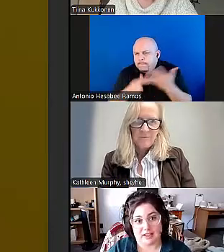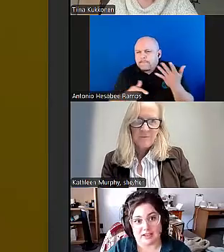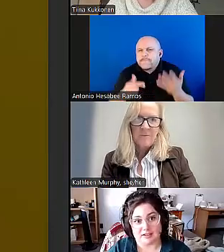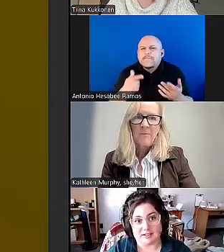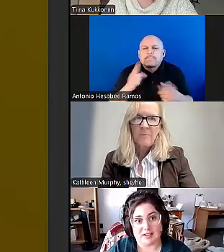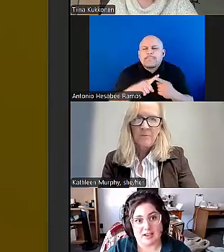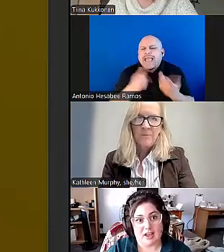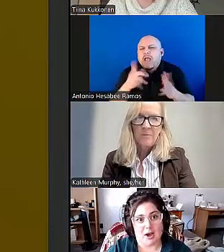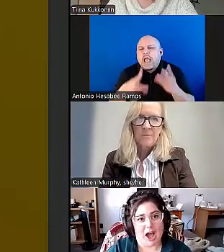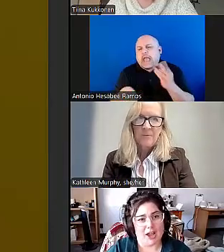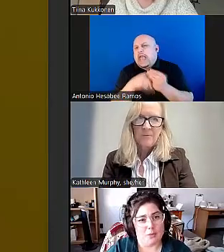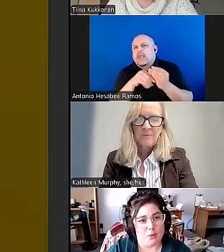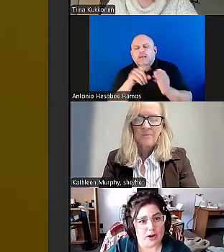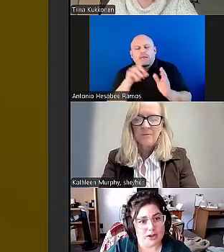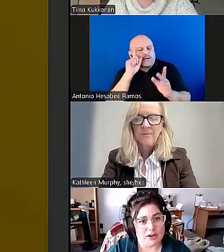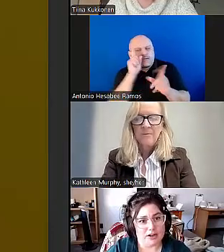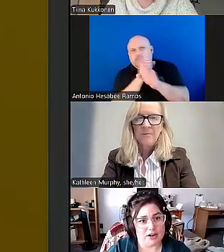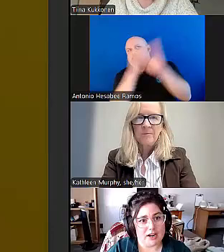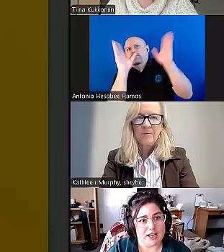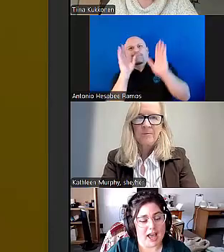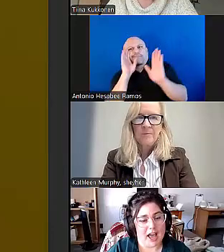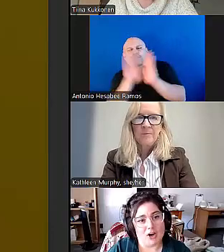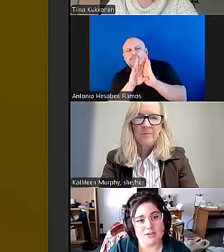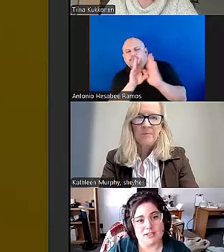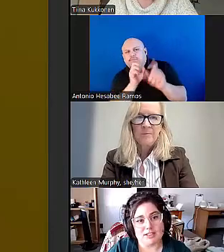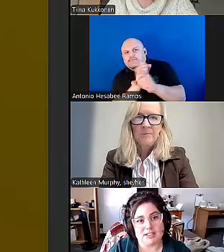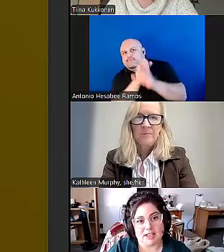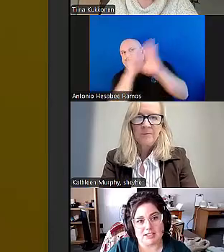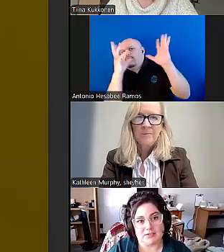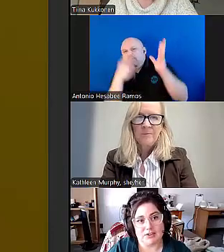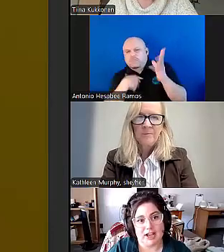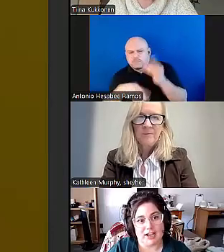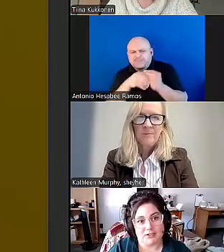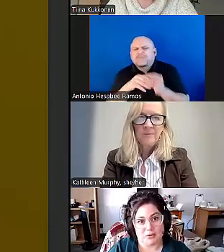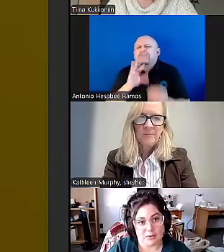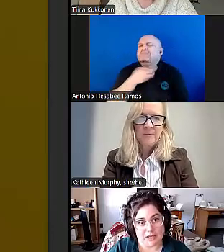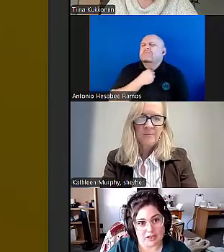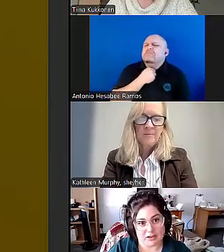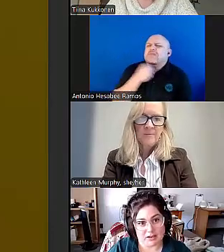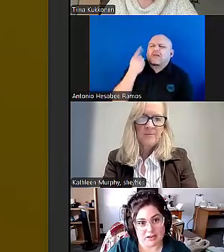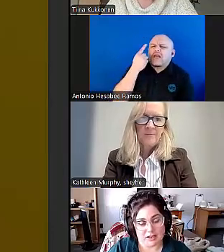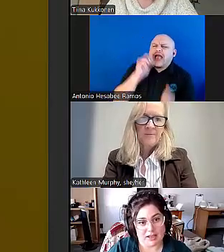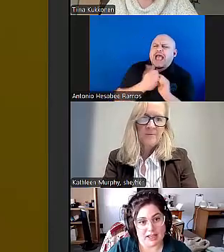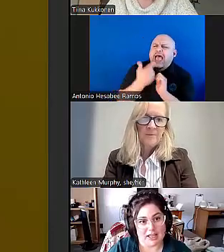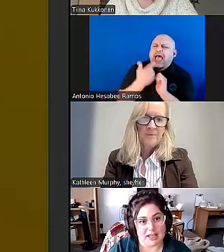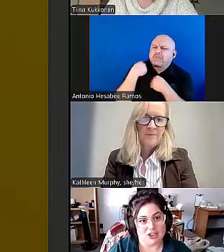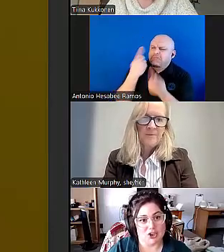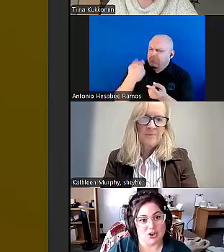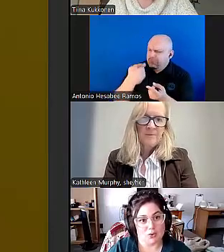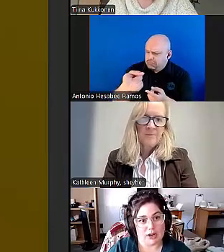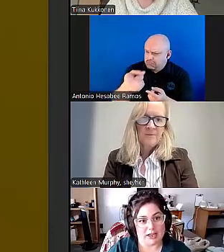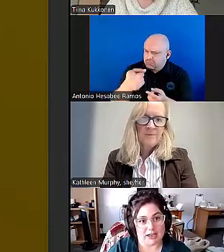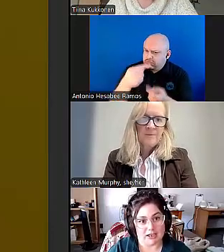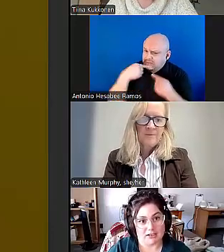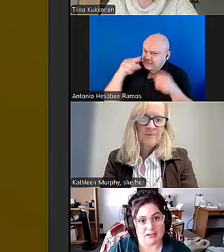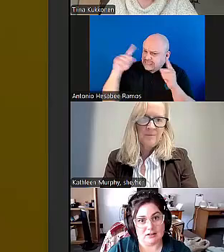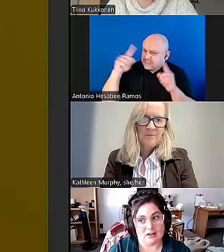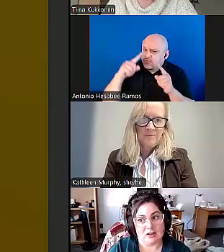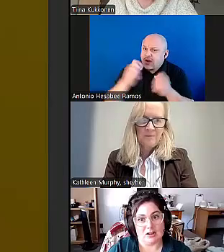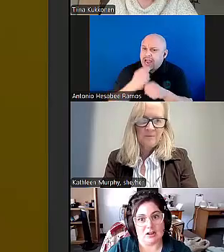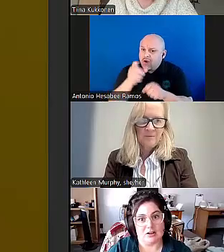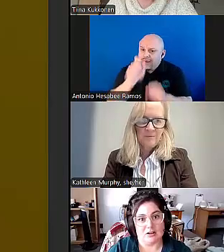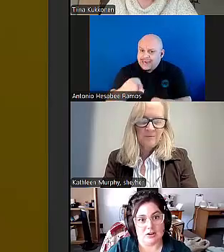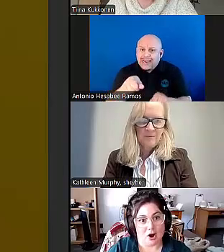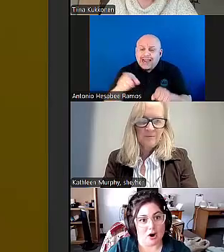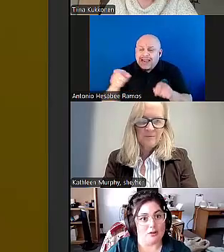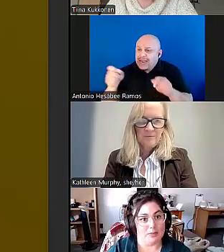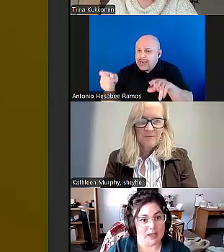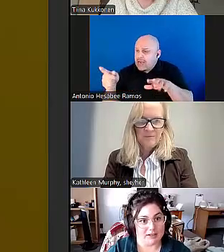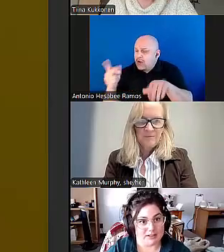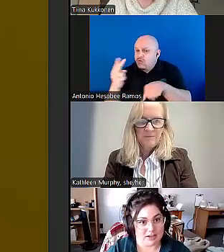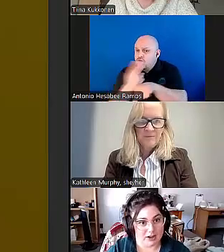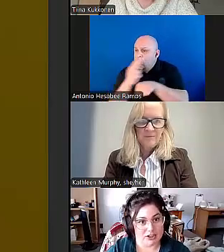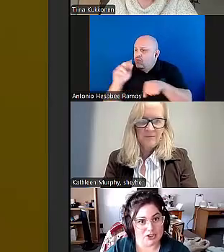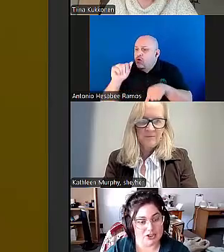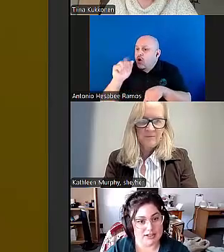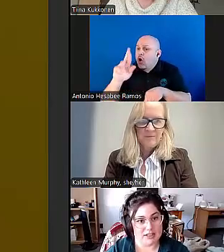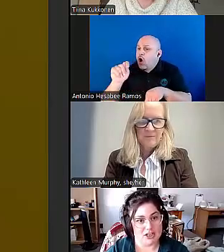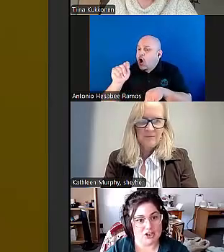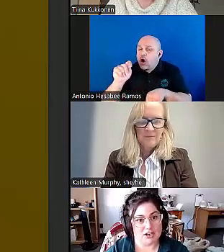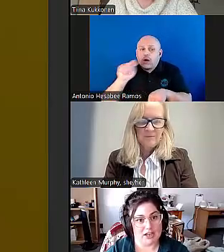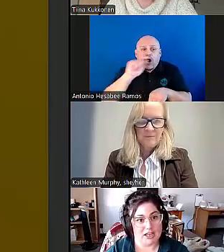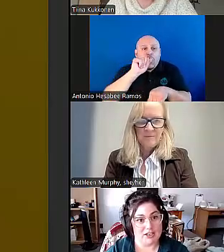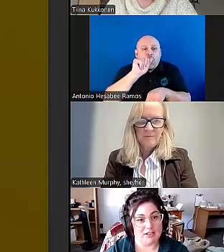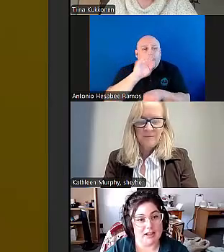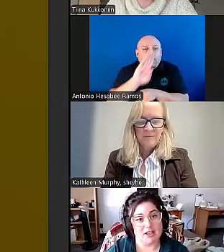things. I wonder how successful have you been integrating art-based knowledge translation into